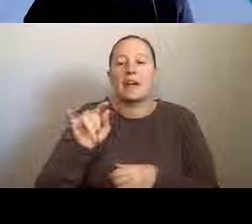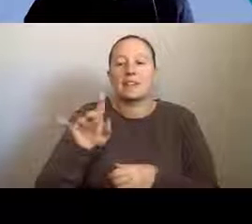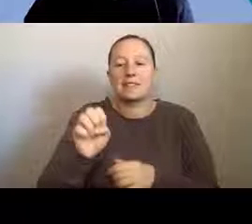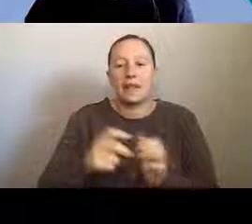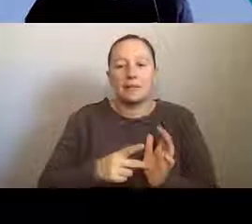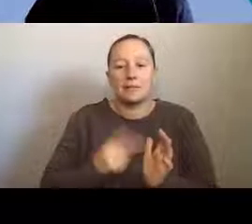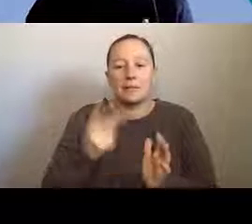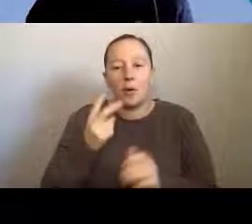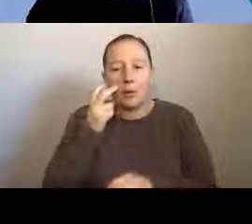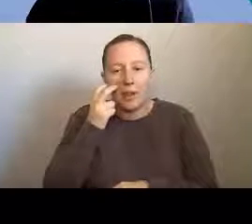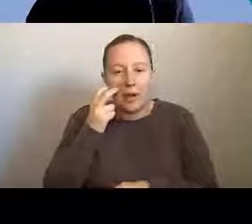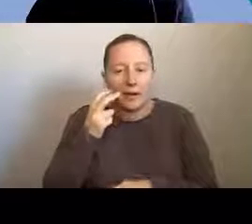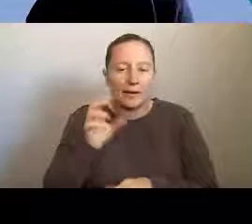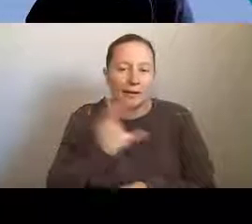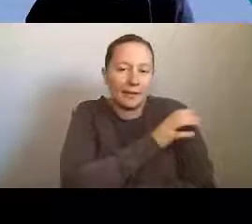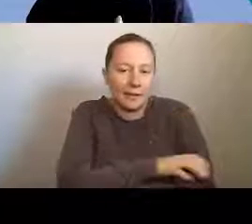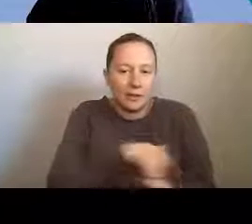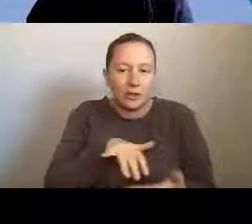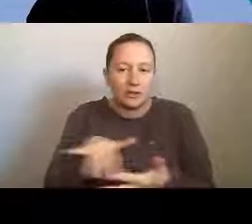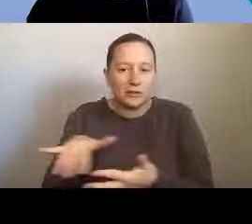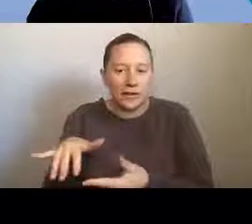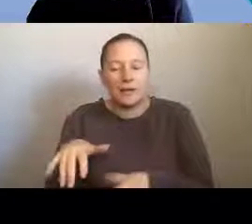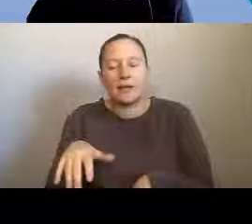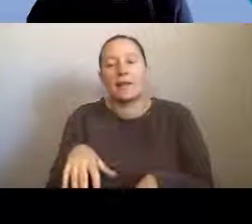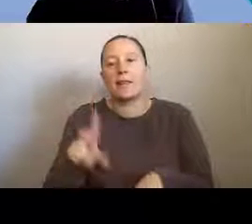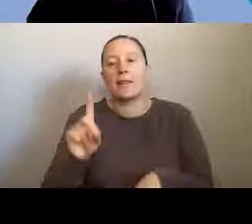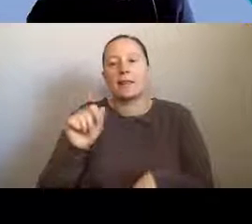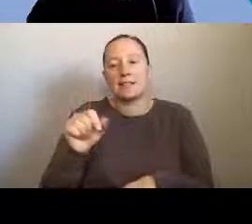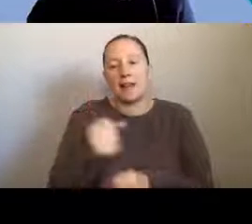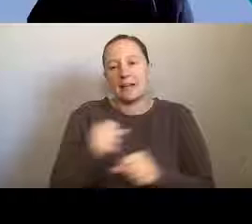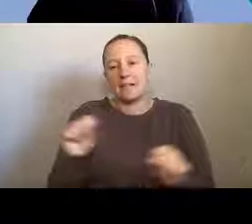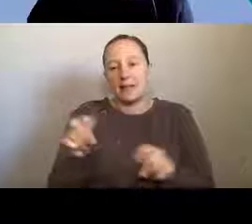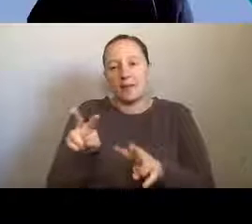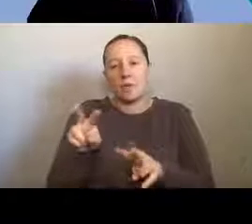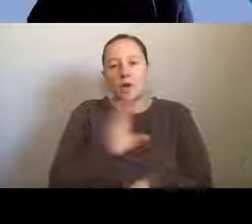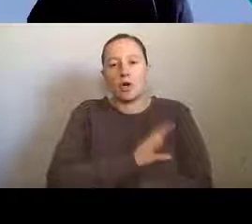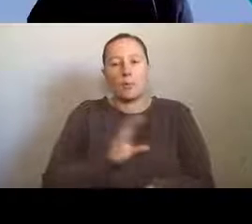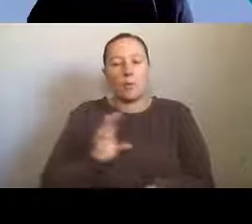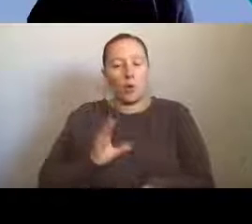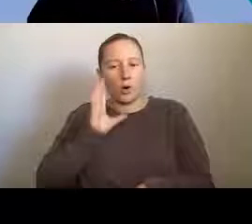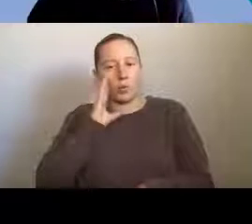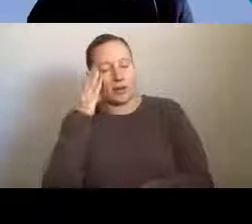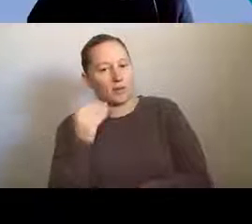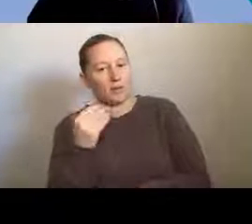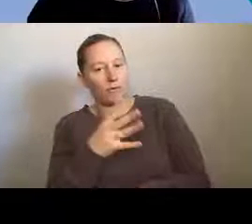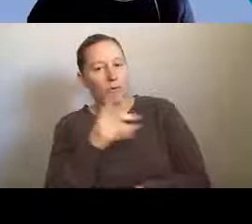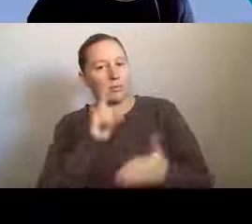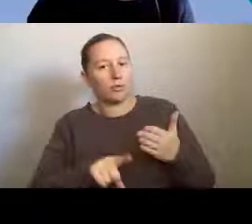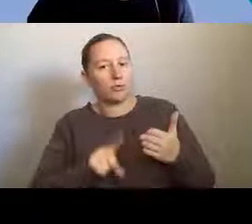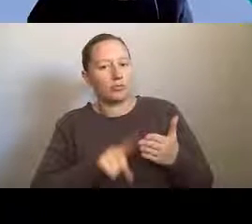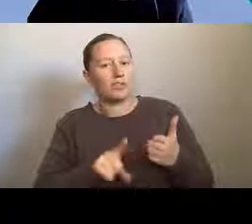where the Data Safety Monitoring Board alerts researchers to identified safety concerns